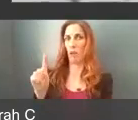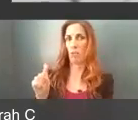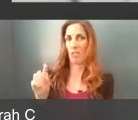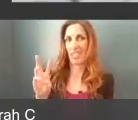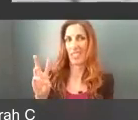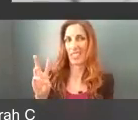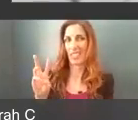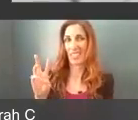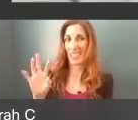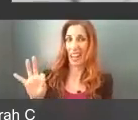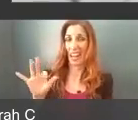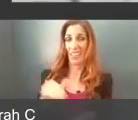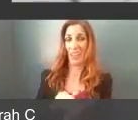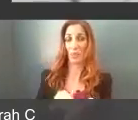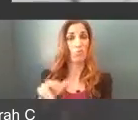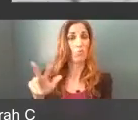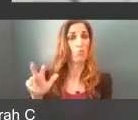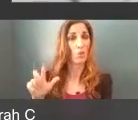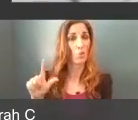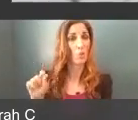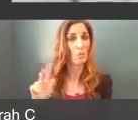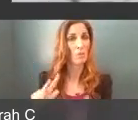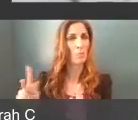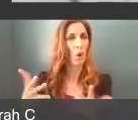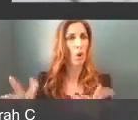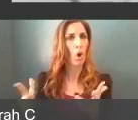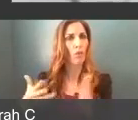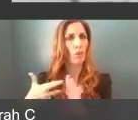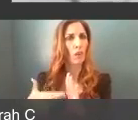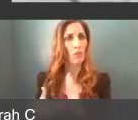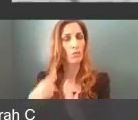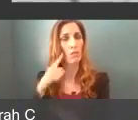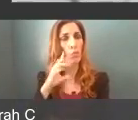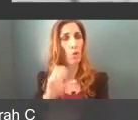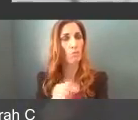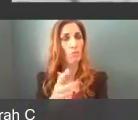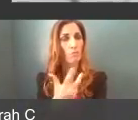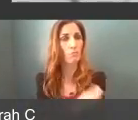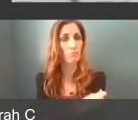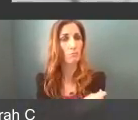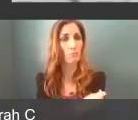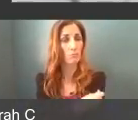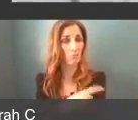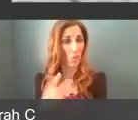people pre-registered. At this time and depending upon when you registered